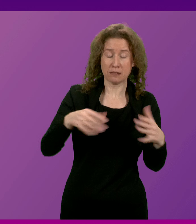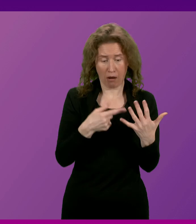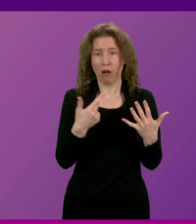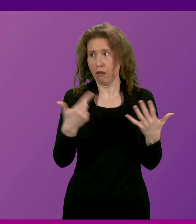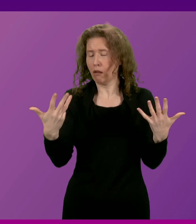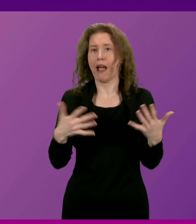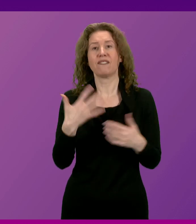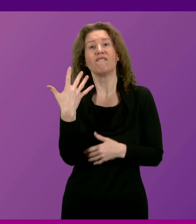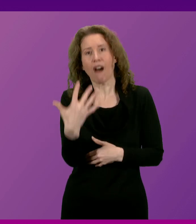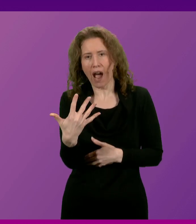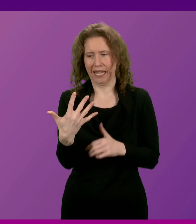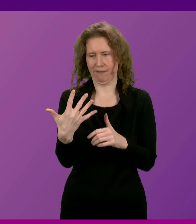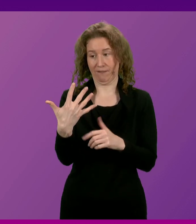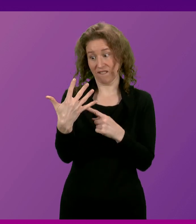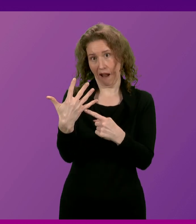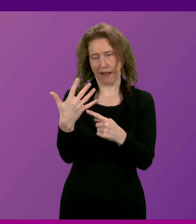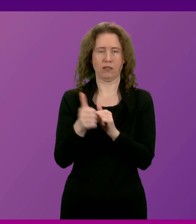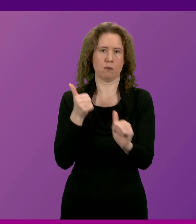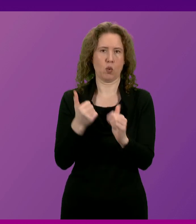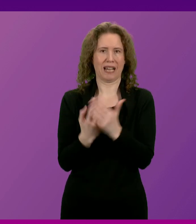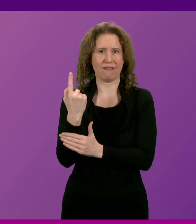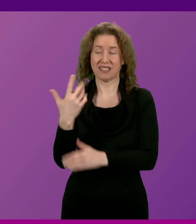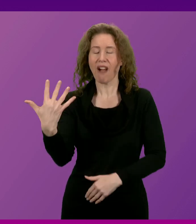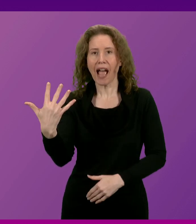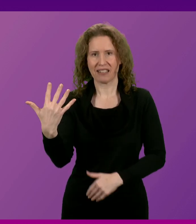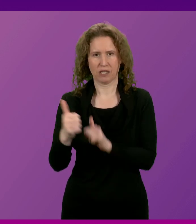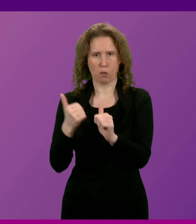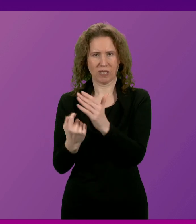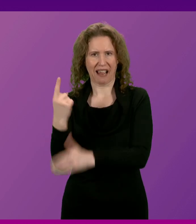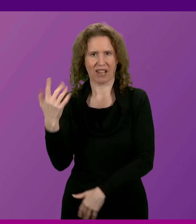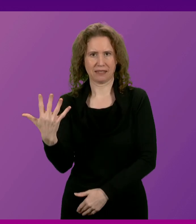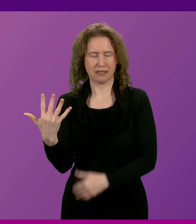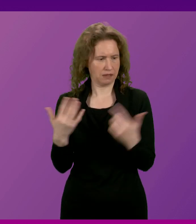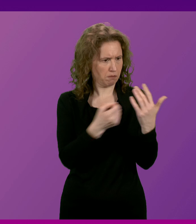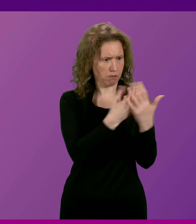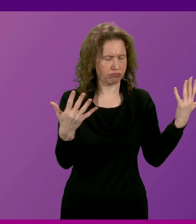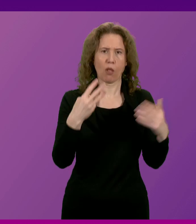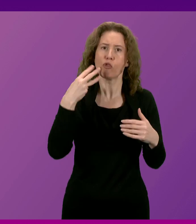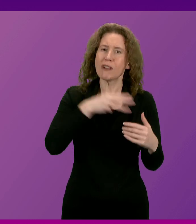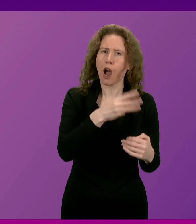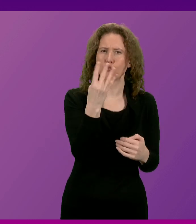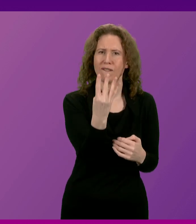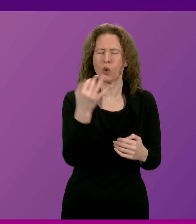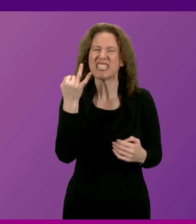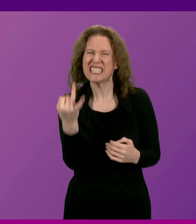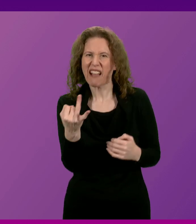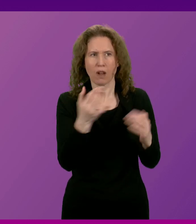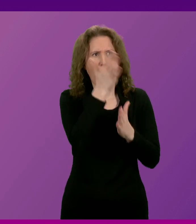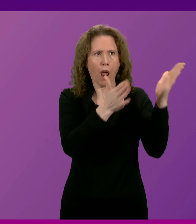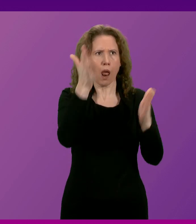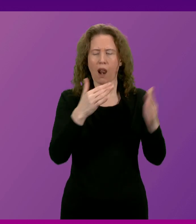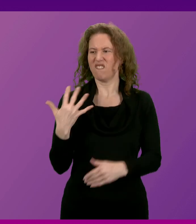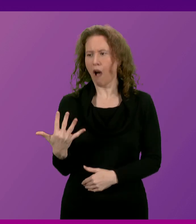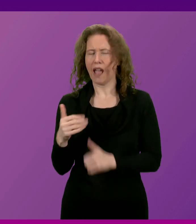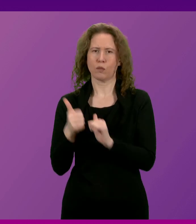and five sporting events. That is five sporting events out of 347 engagements. I think that that